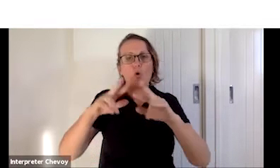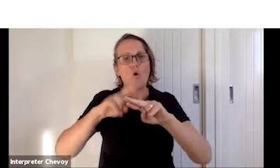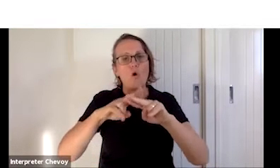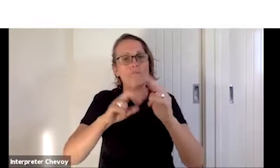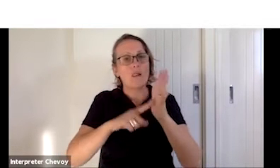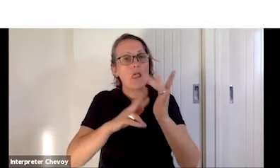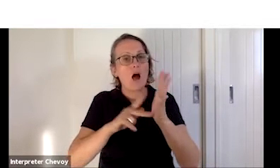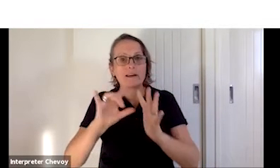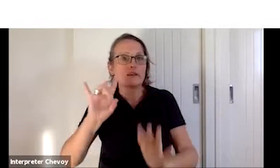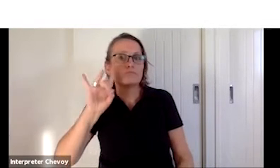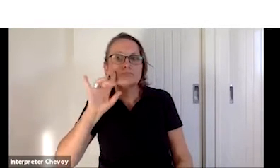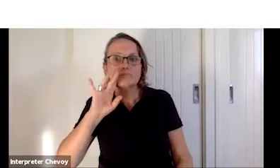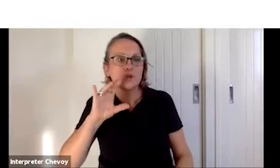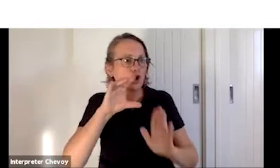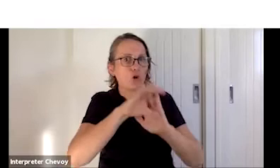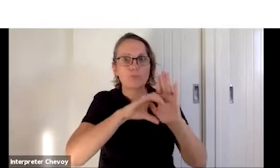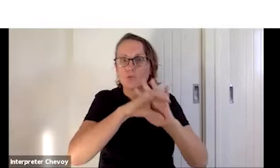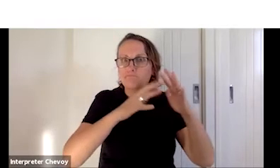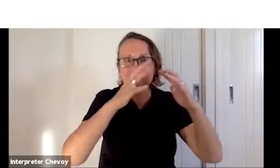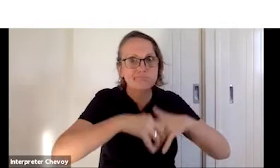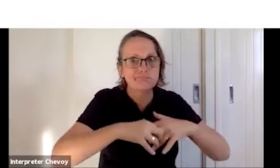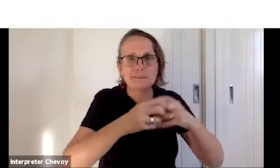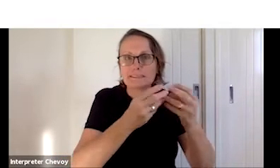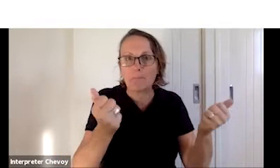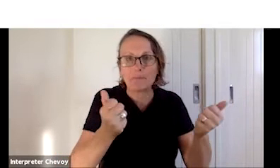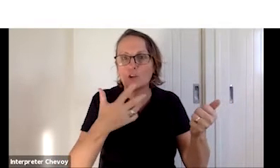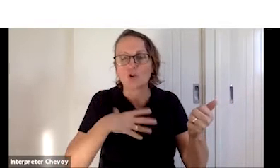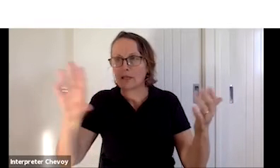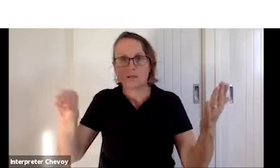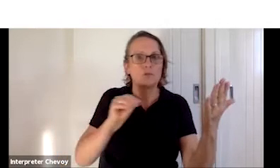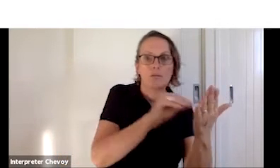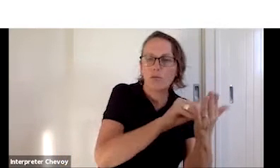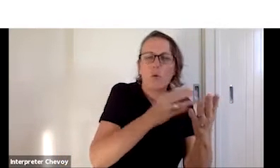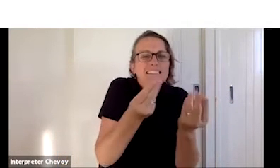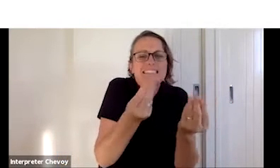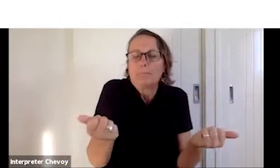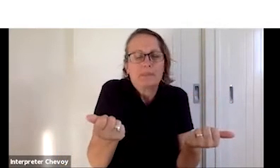a glitch on the day, you know, you lose your internet, or whatever, and you can't submit.